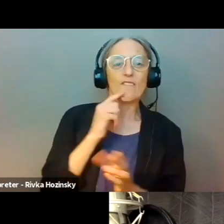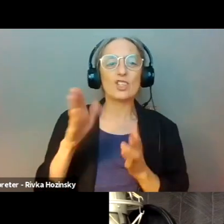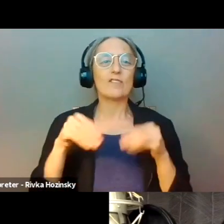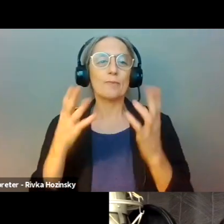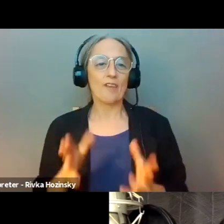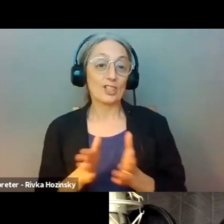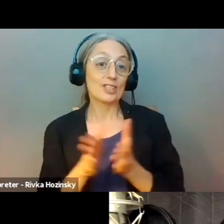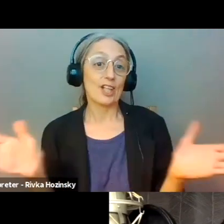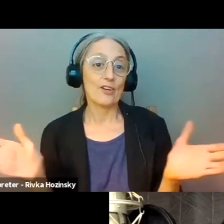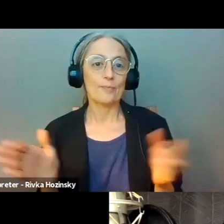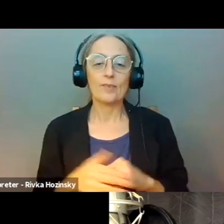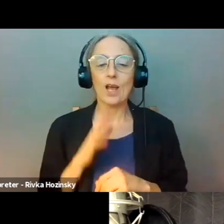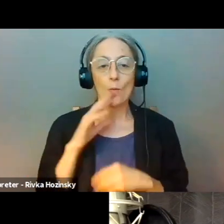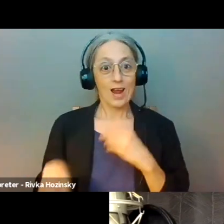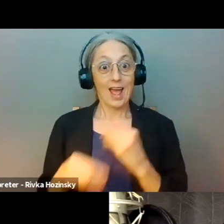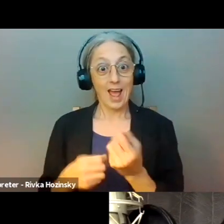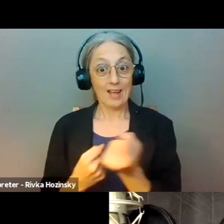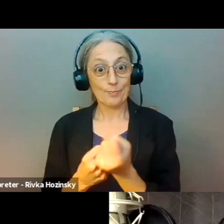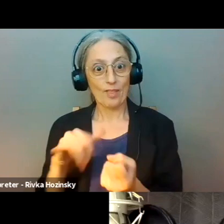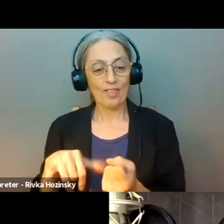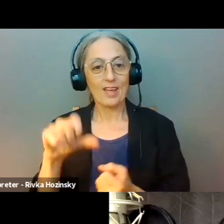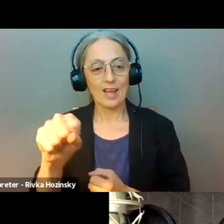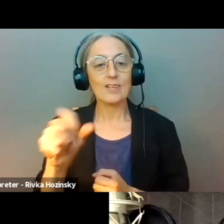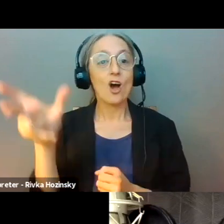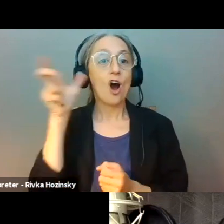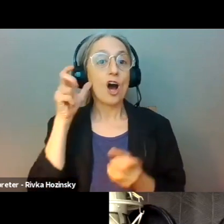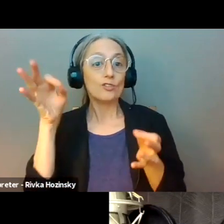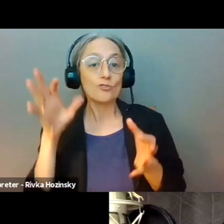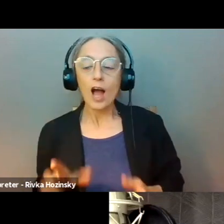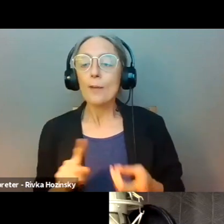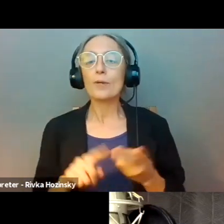would want to just echo that that audio describers, ASL interpreters, and captioners